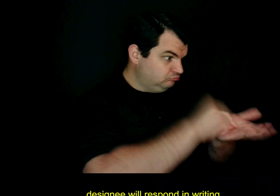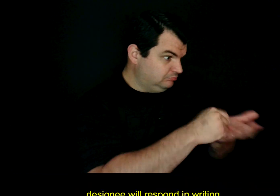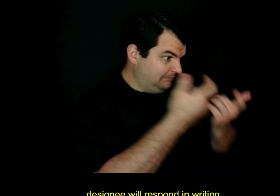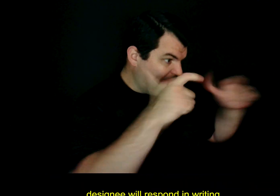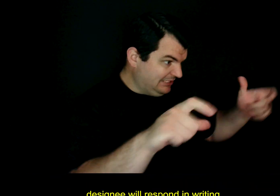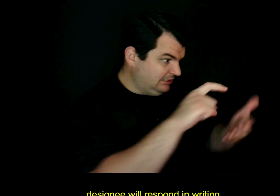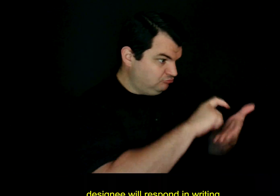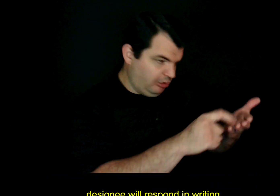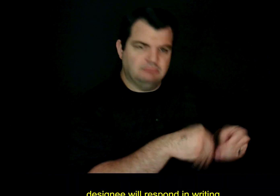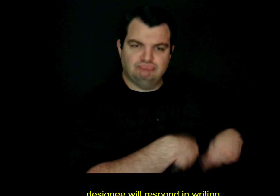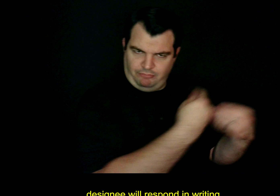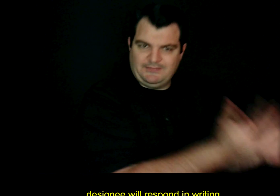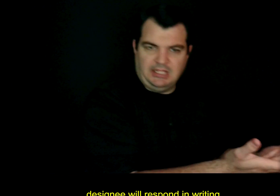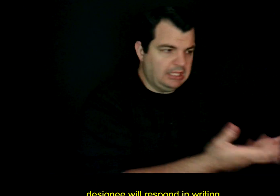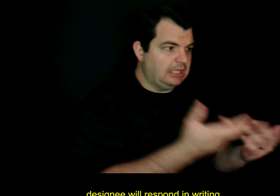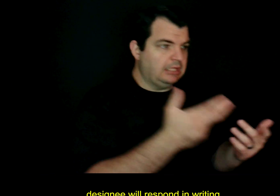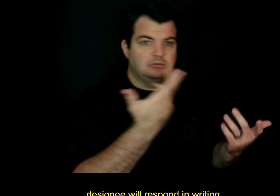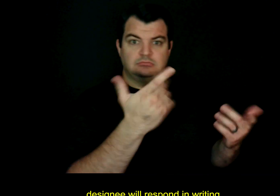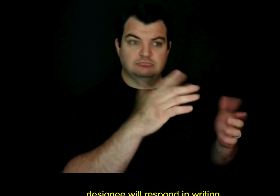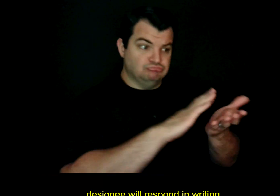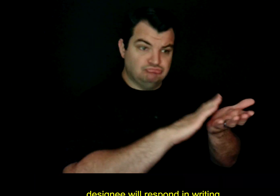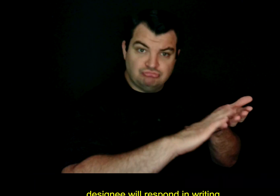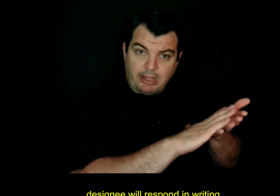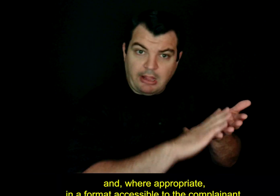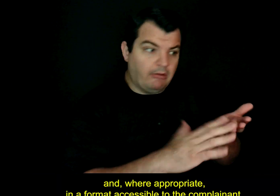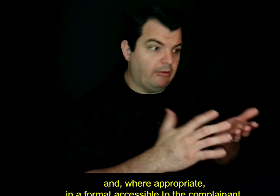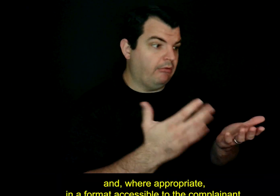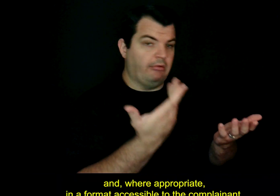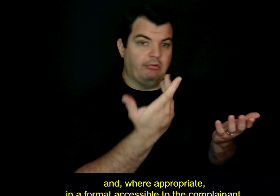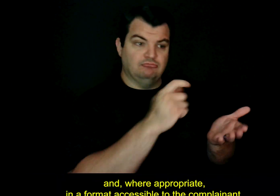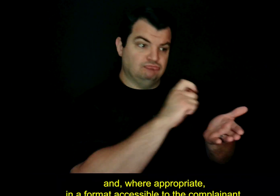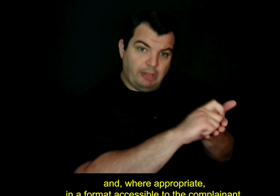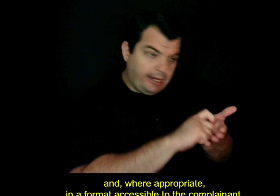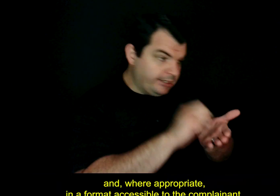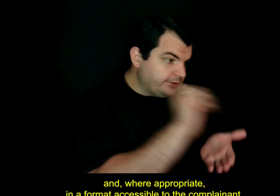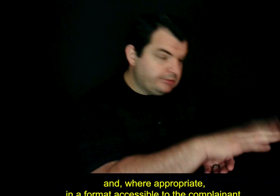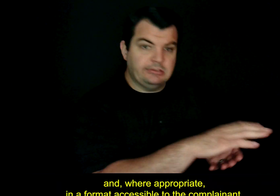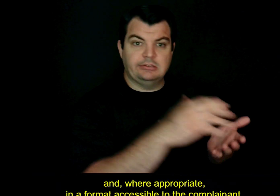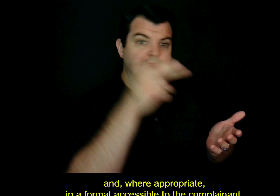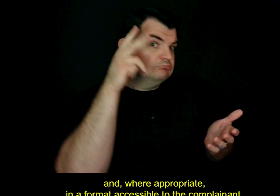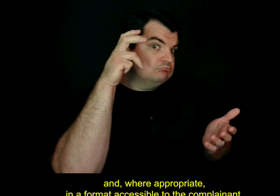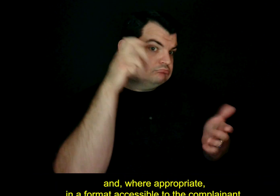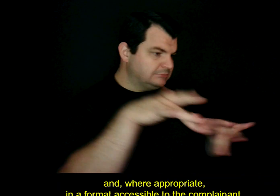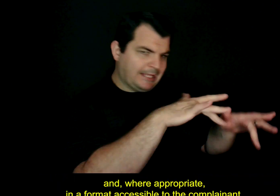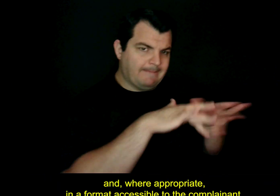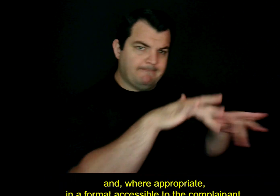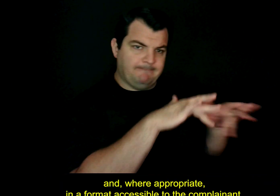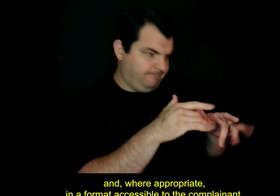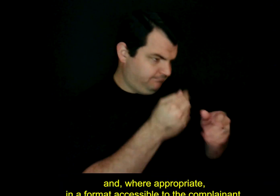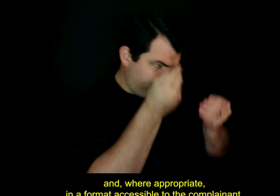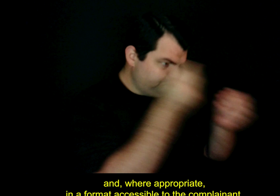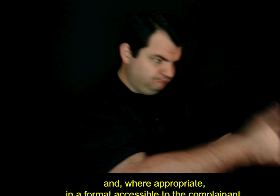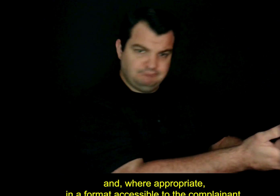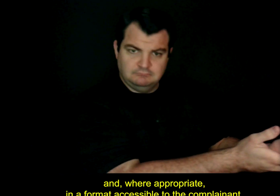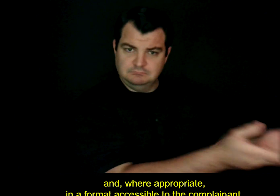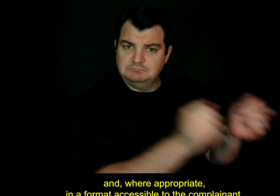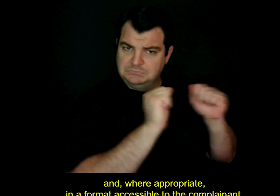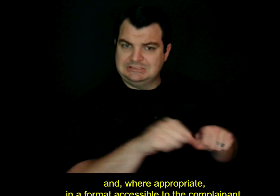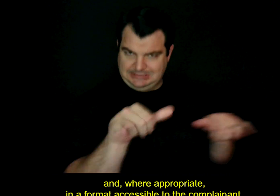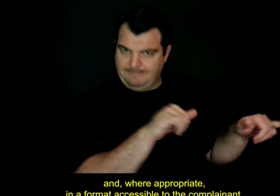designee will respond in writing, and, where appropriate, in a format accessible to the complainant,